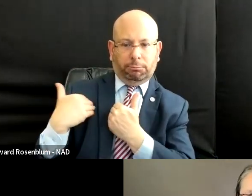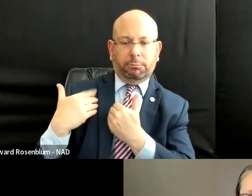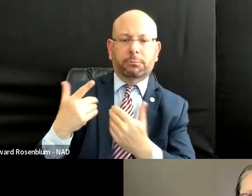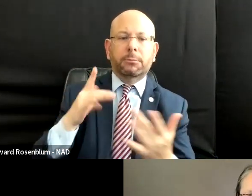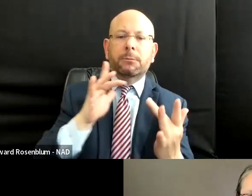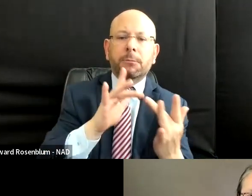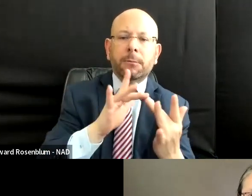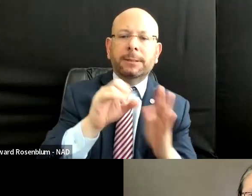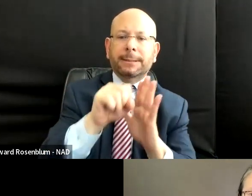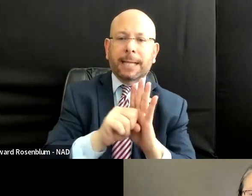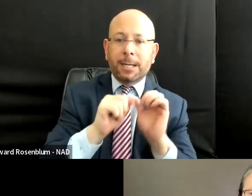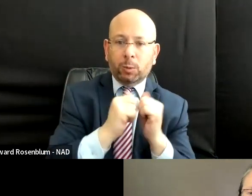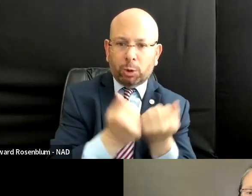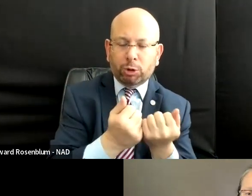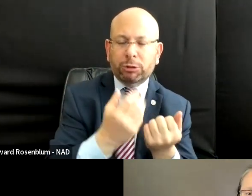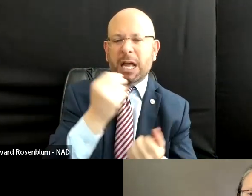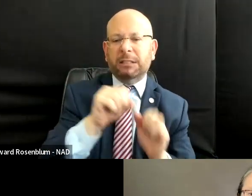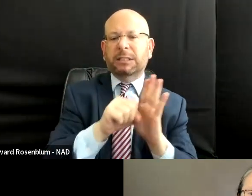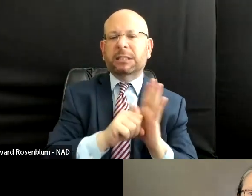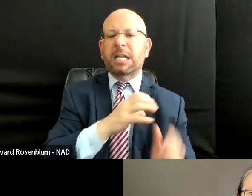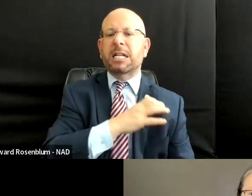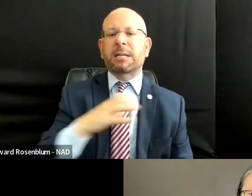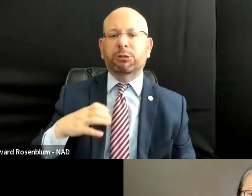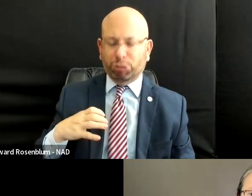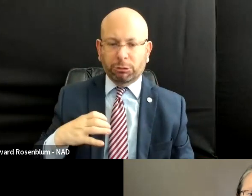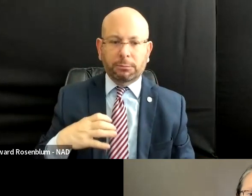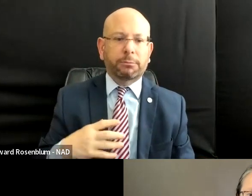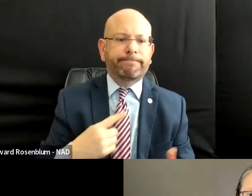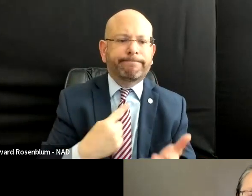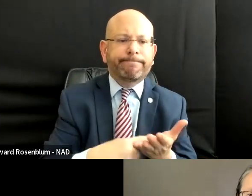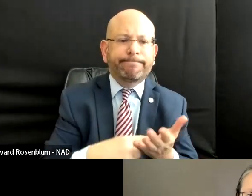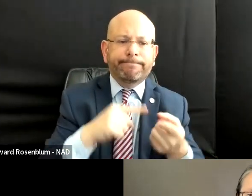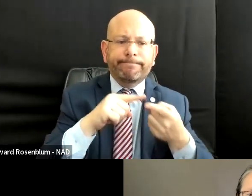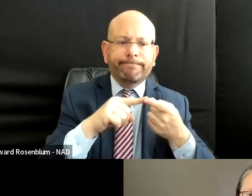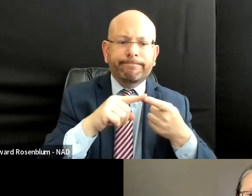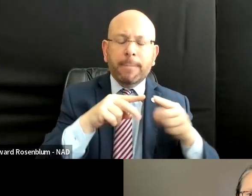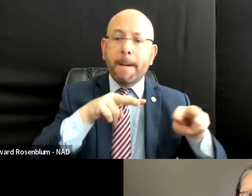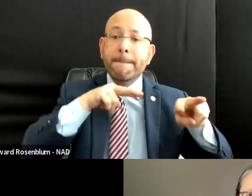states. The state legislative efforts